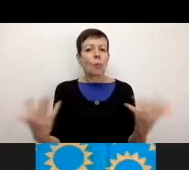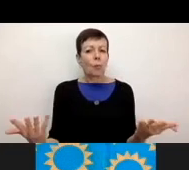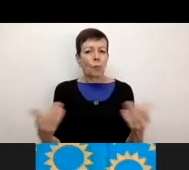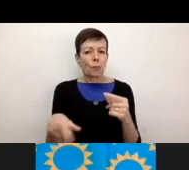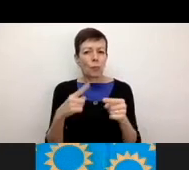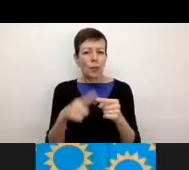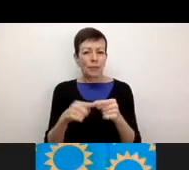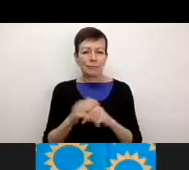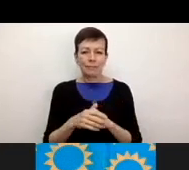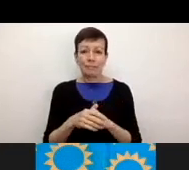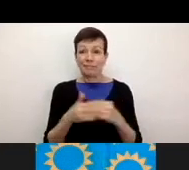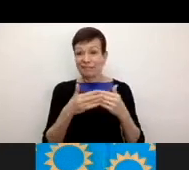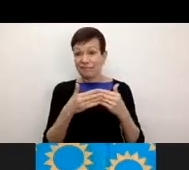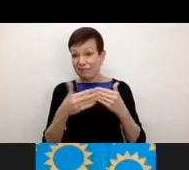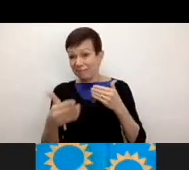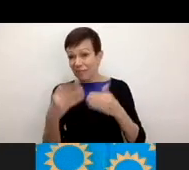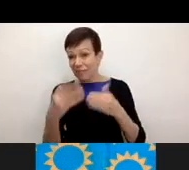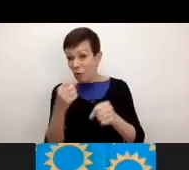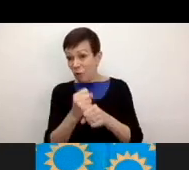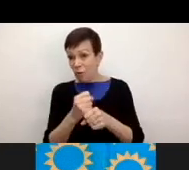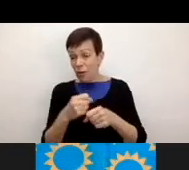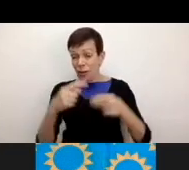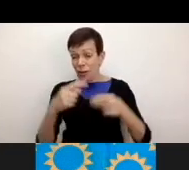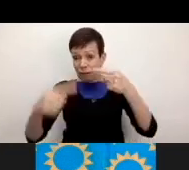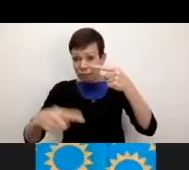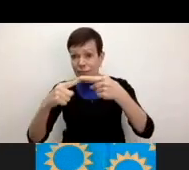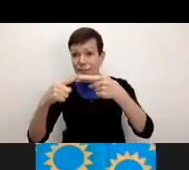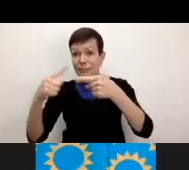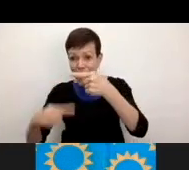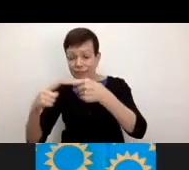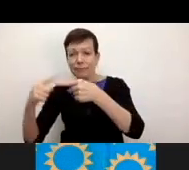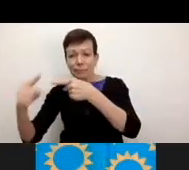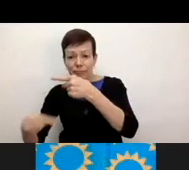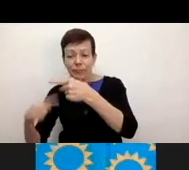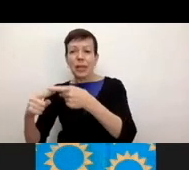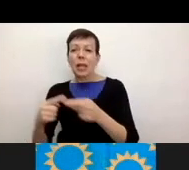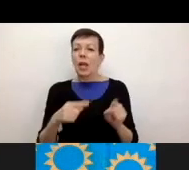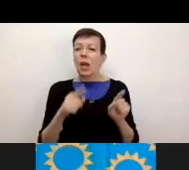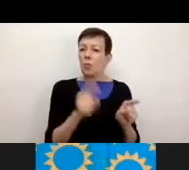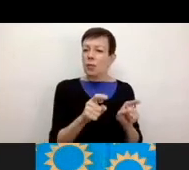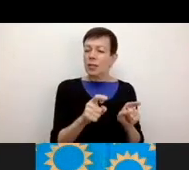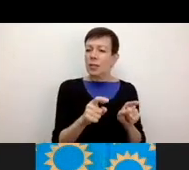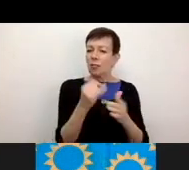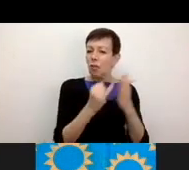that we try to look at how we can help support artists and orgs to wrap up their kind of outstanding work.